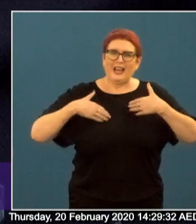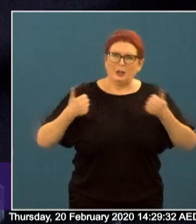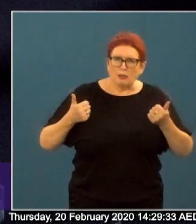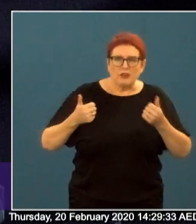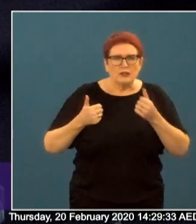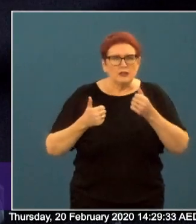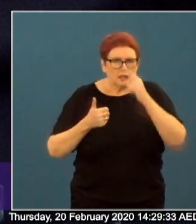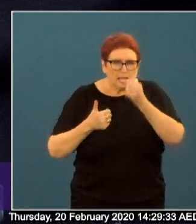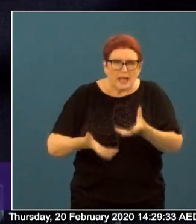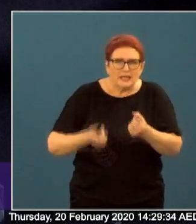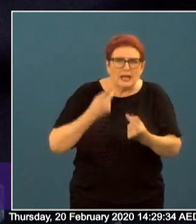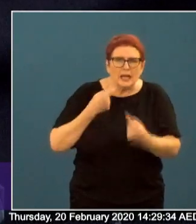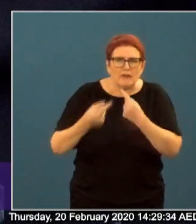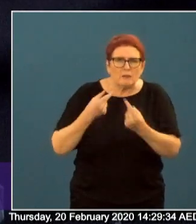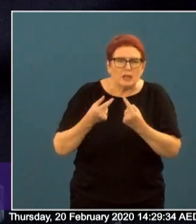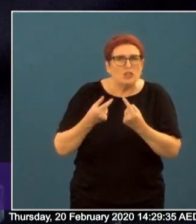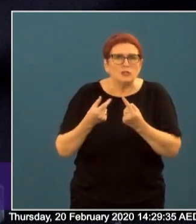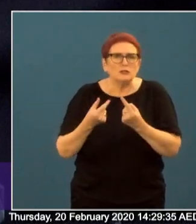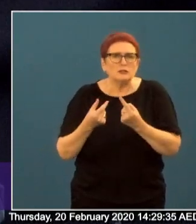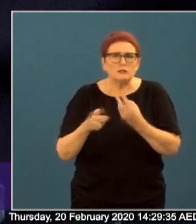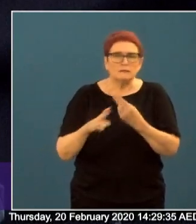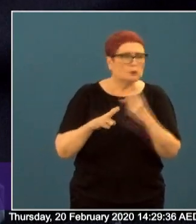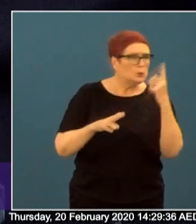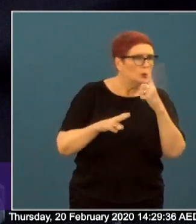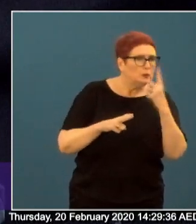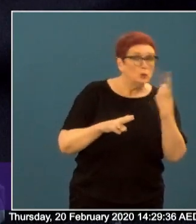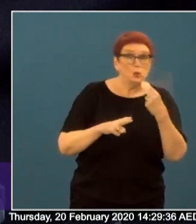programs are now routinely available for people with mental ill health.